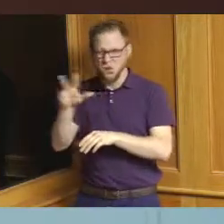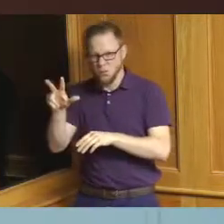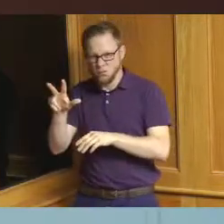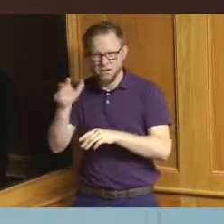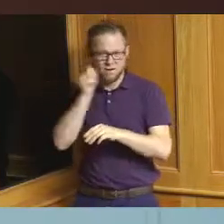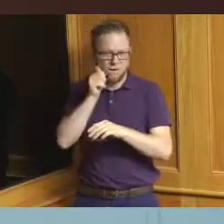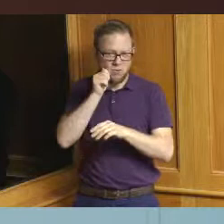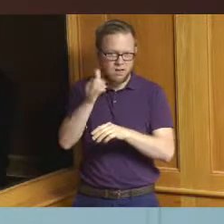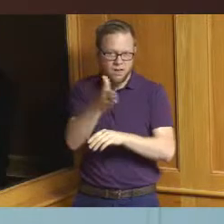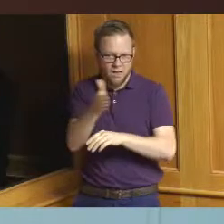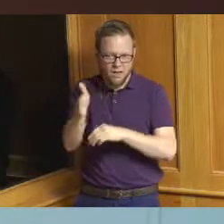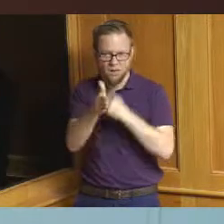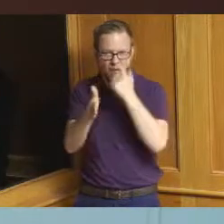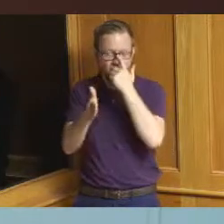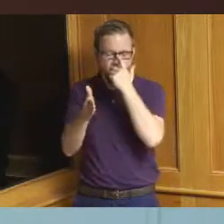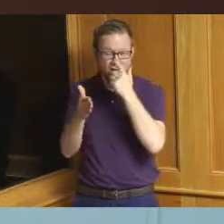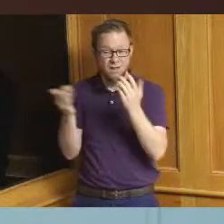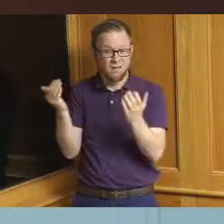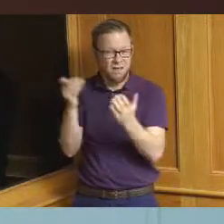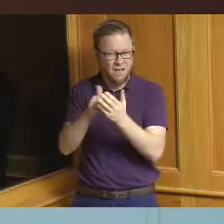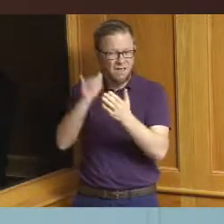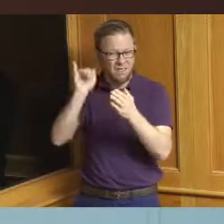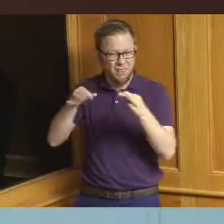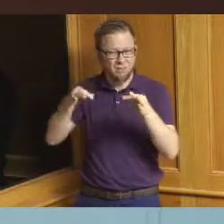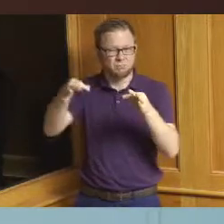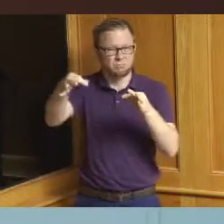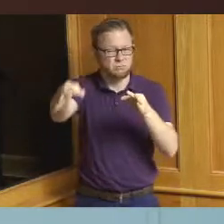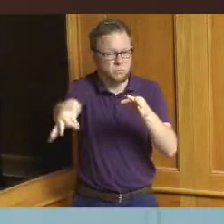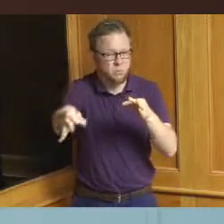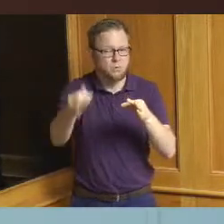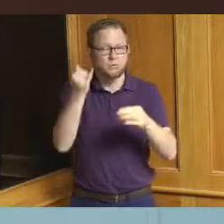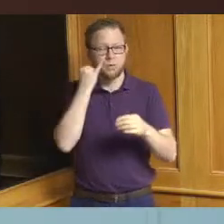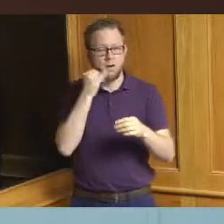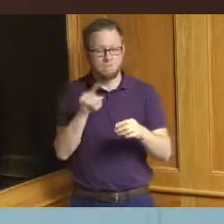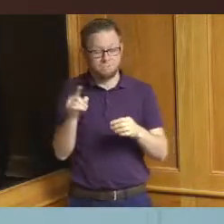once again this is a delayed indicator so if you had 100 people in the ICU today it would